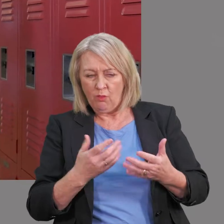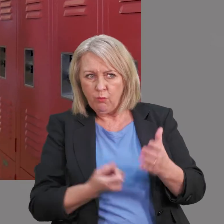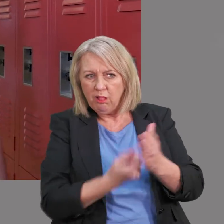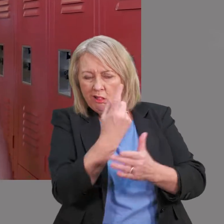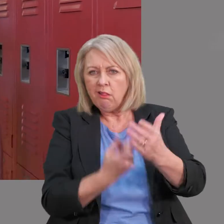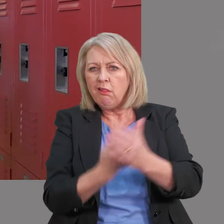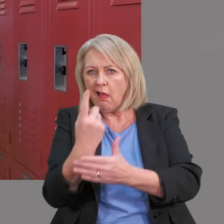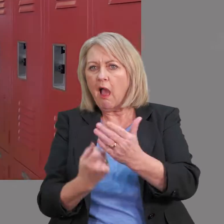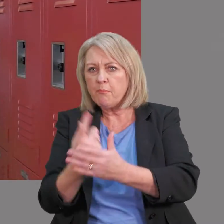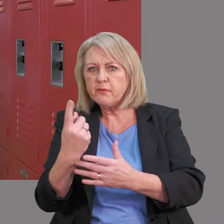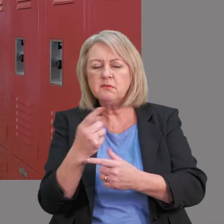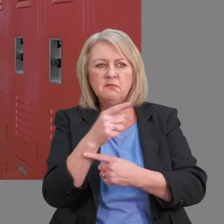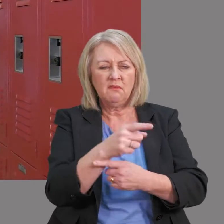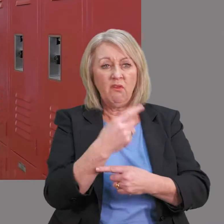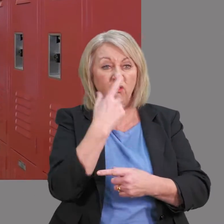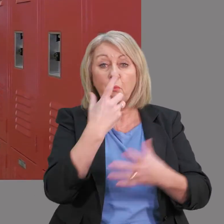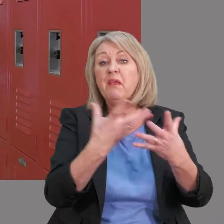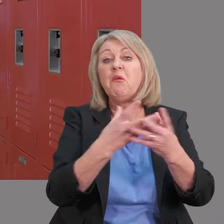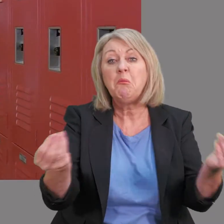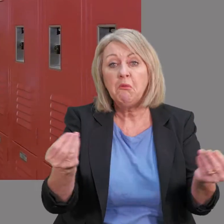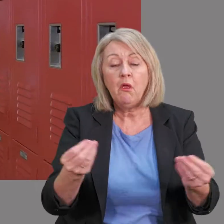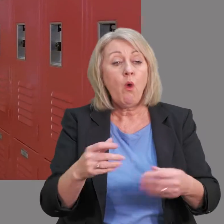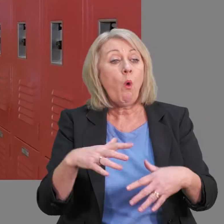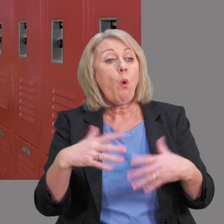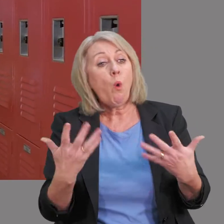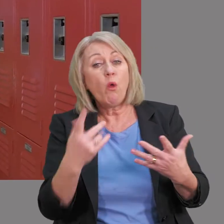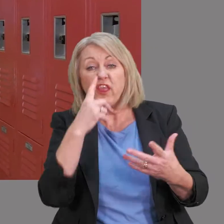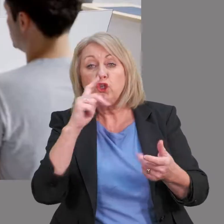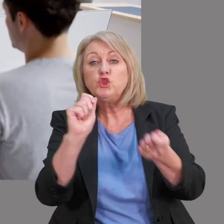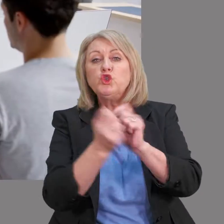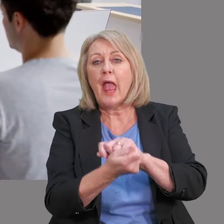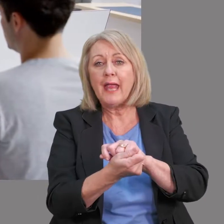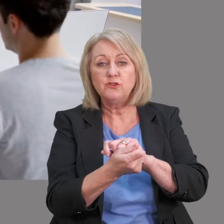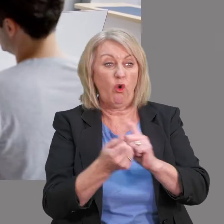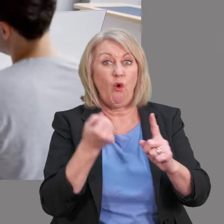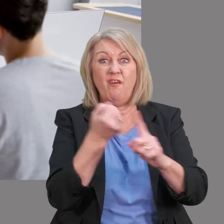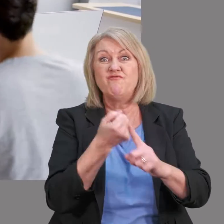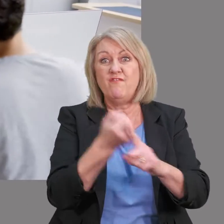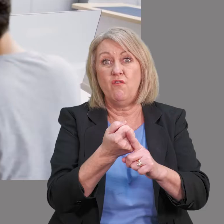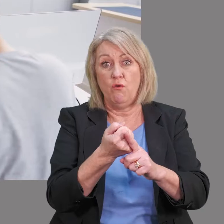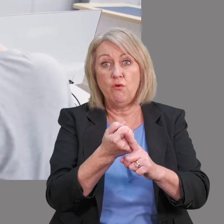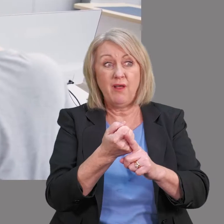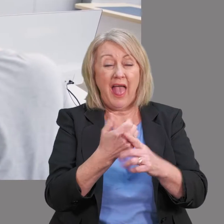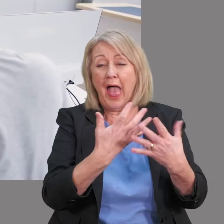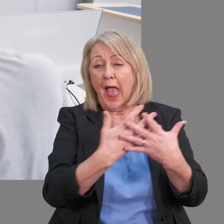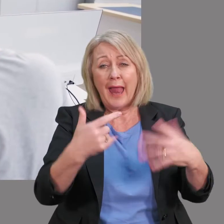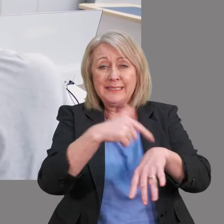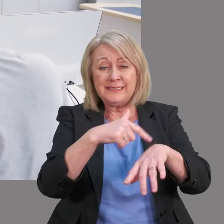these vulnerability attributes can appear, disappear, change, or reinforce at any